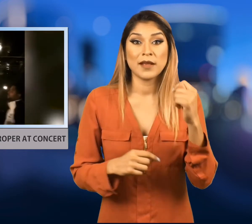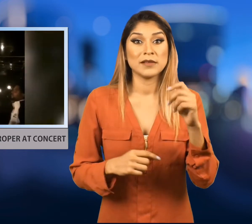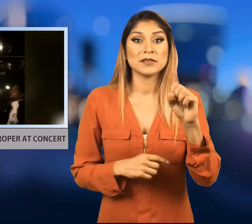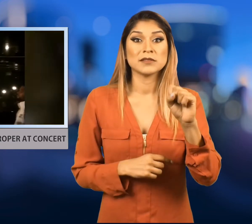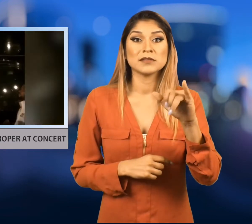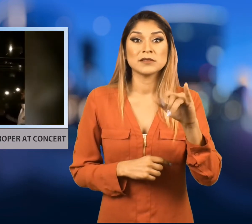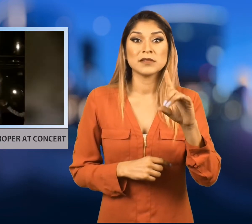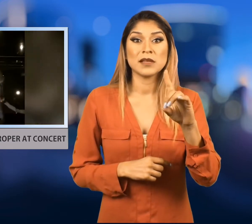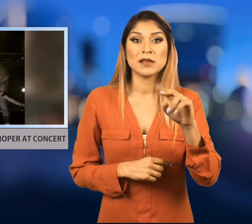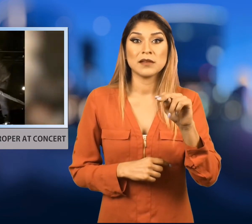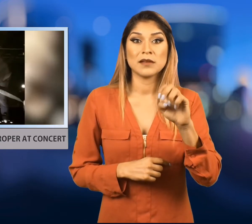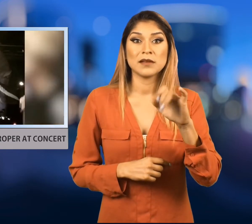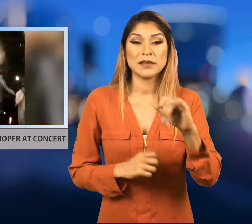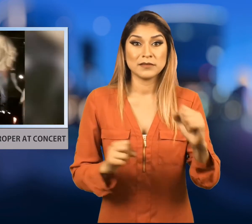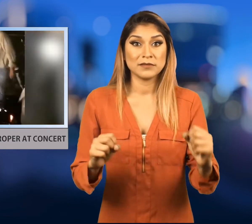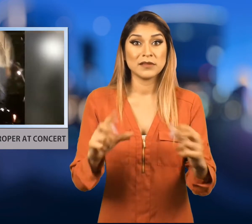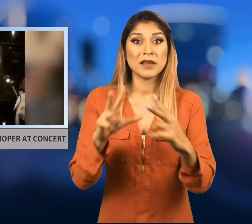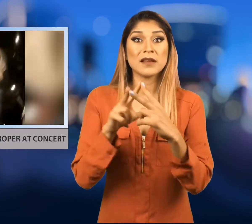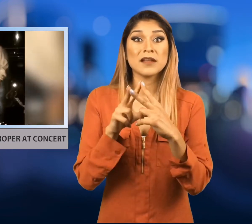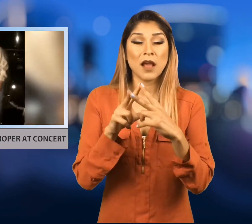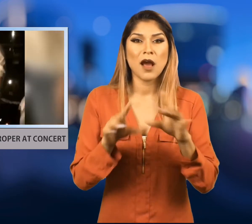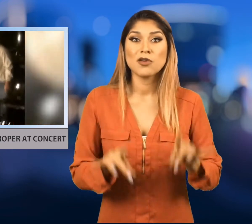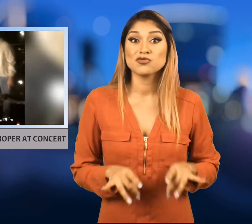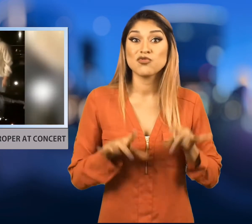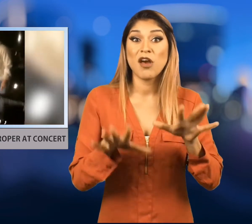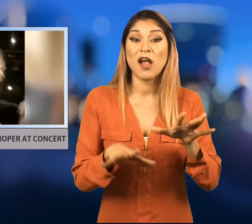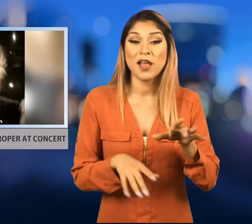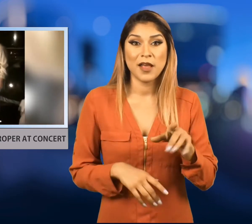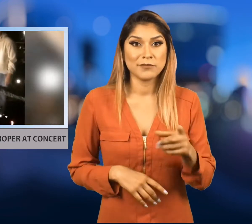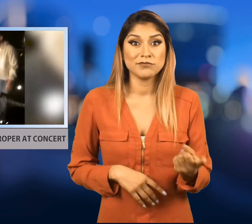Drake interrupted his performance in Sydney Australia